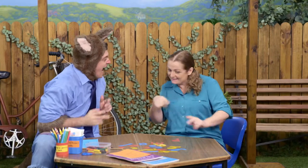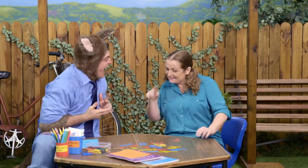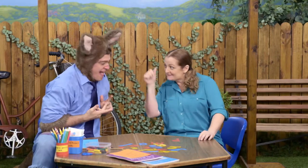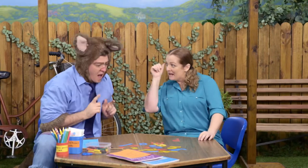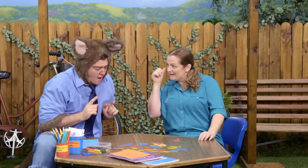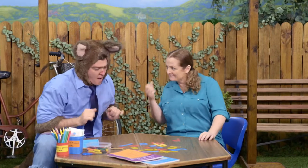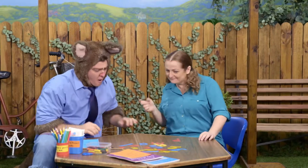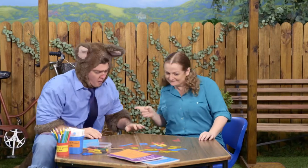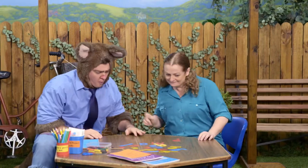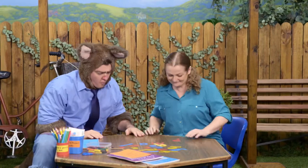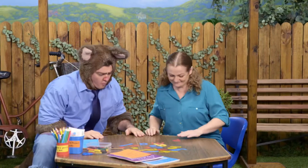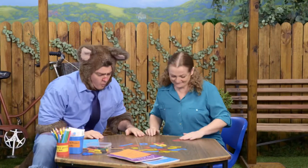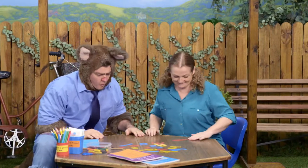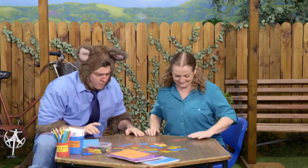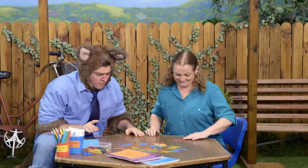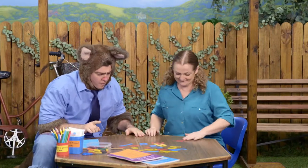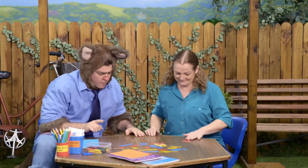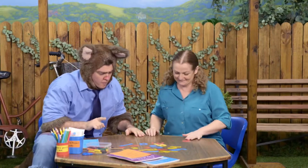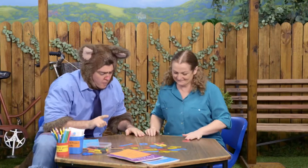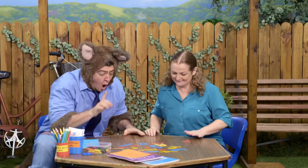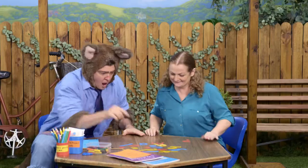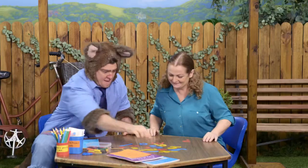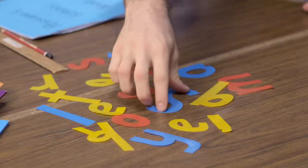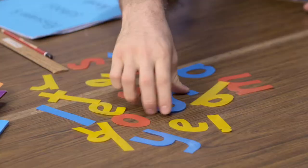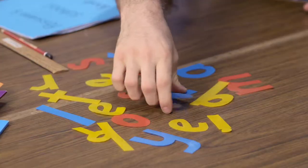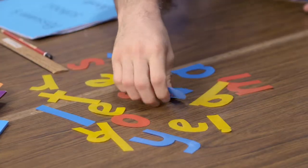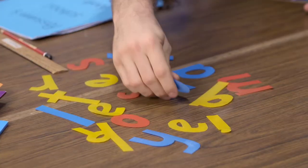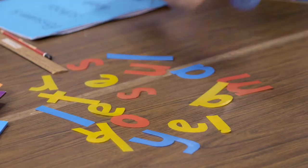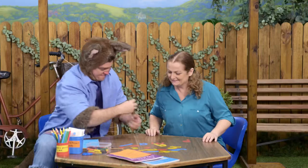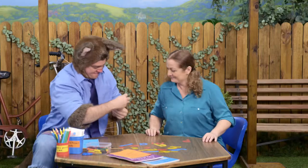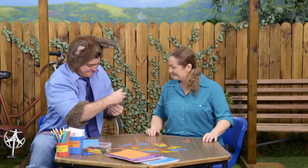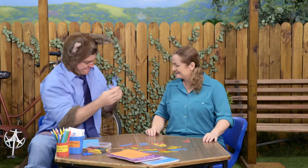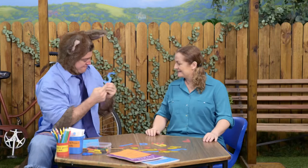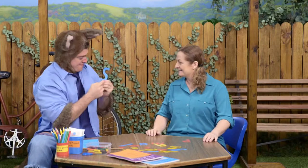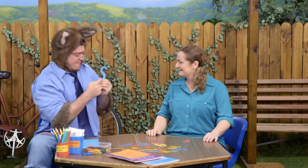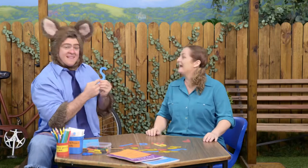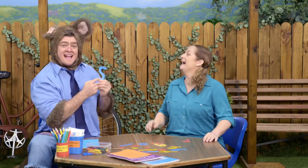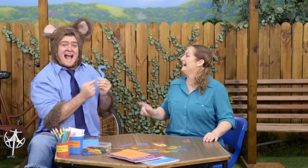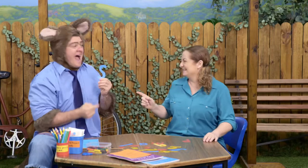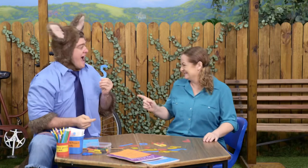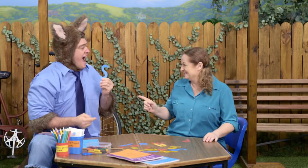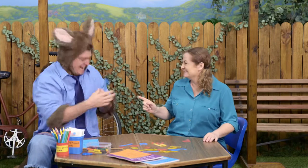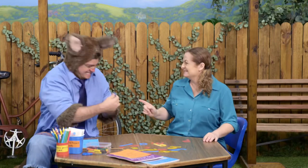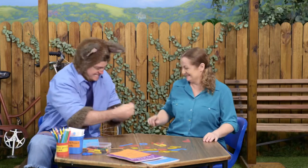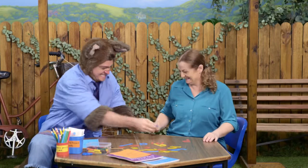Is there anything else you can recognise? Hm. Oh. This one. Yes?